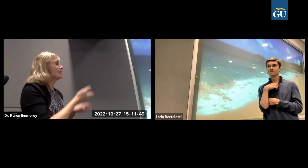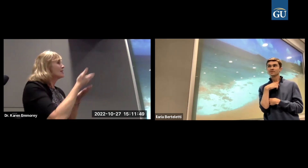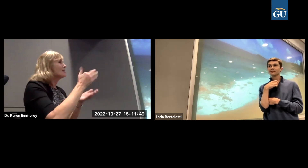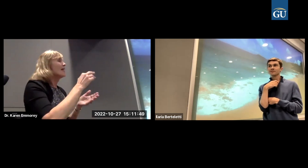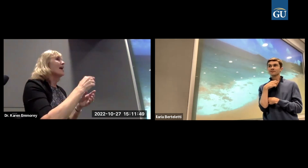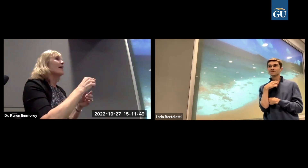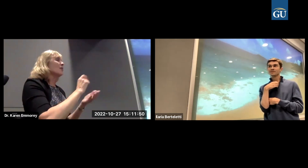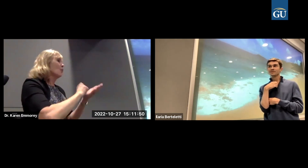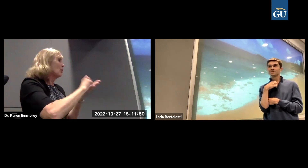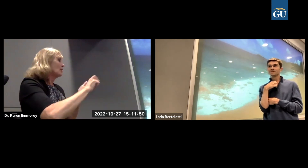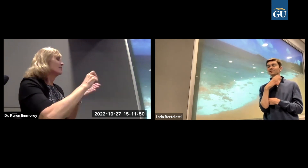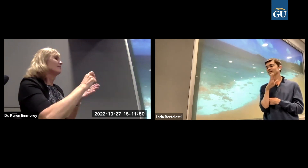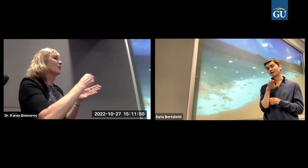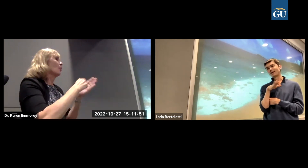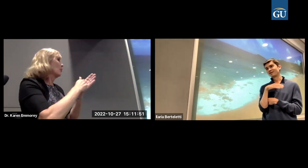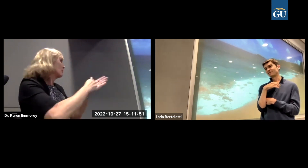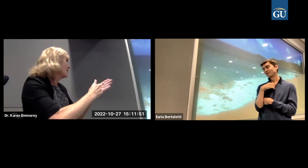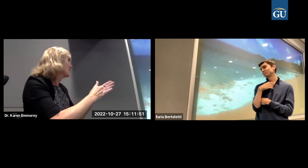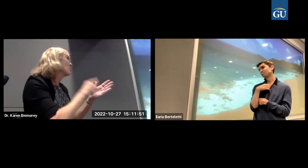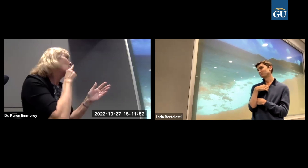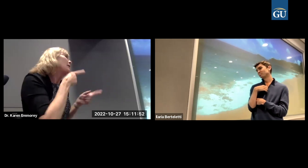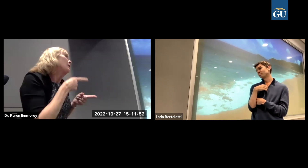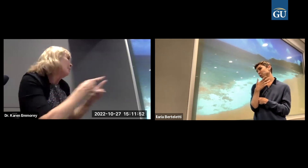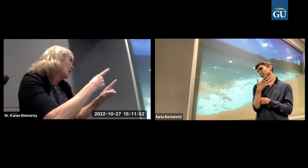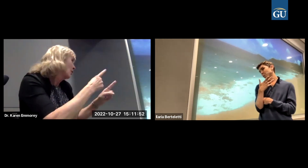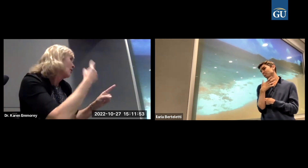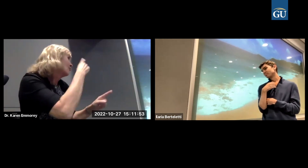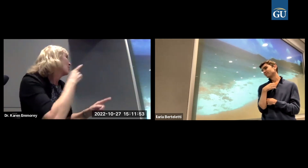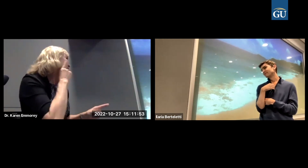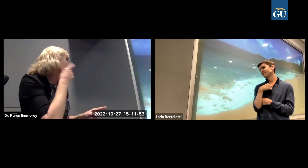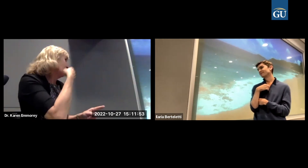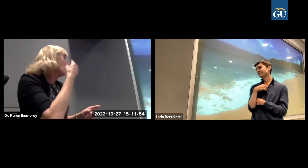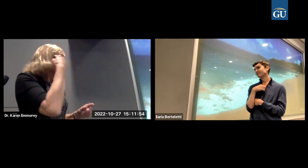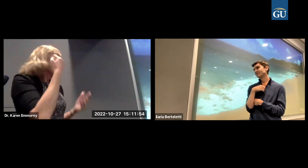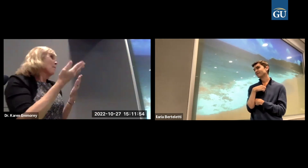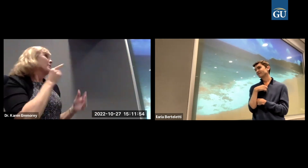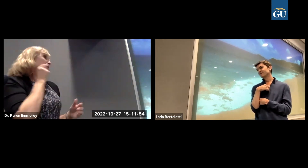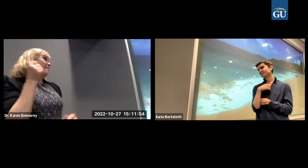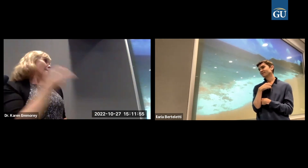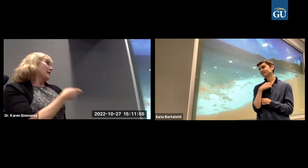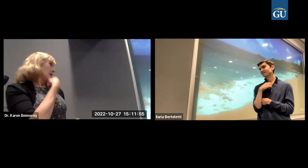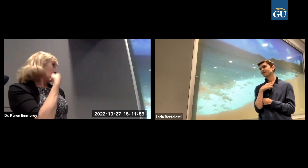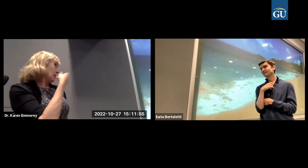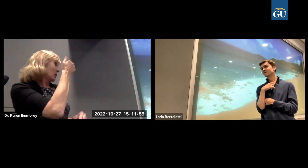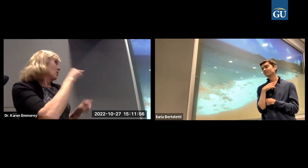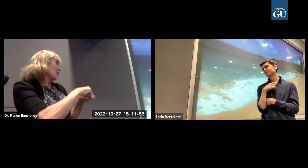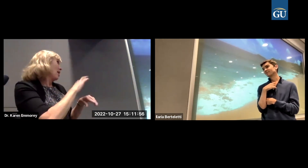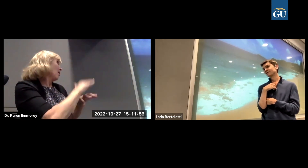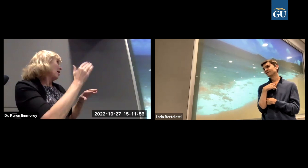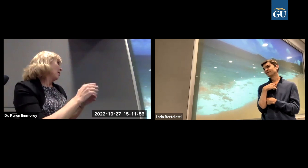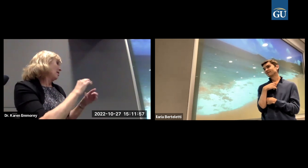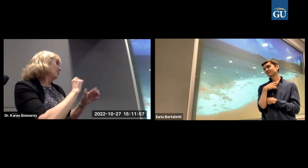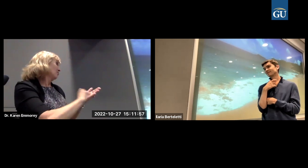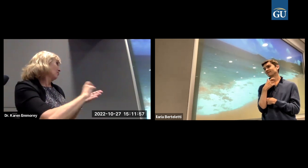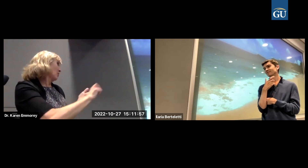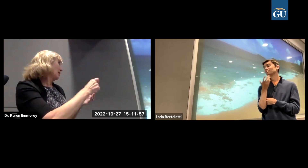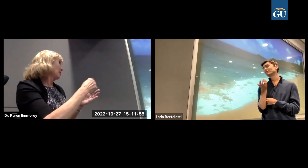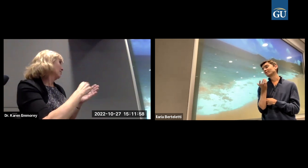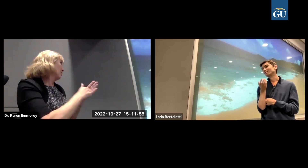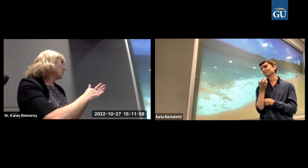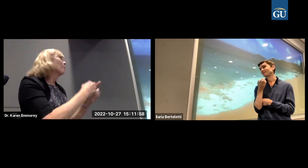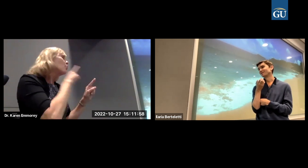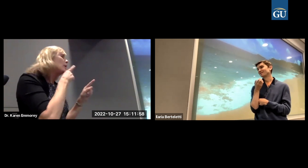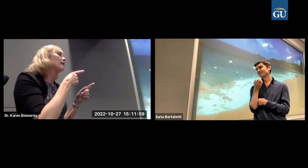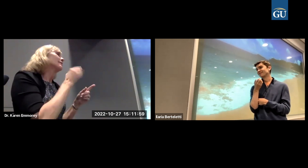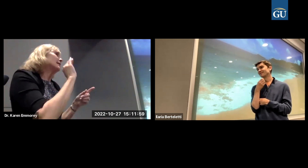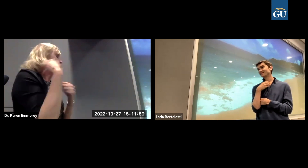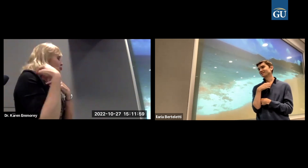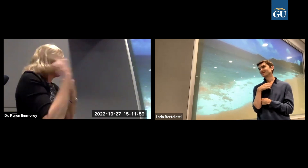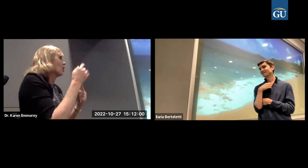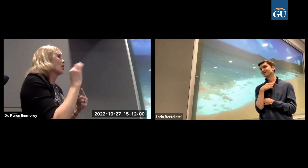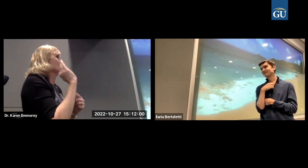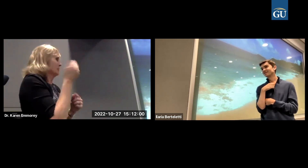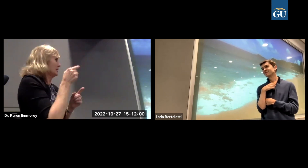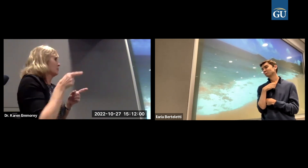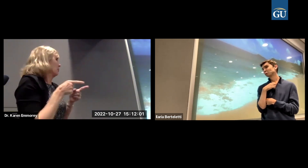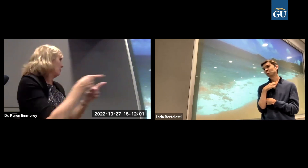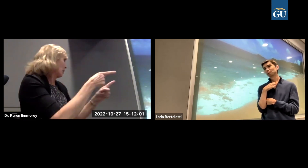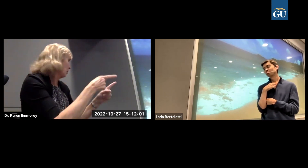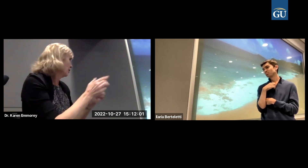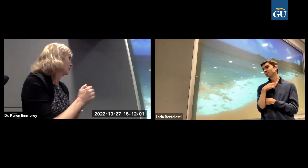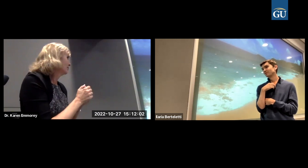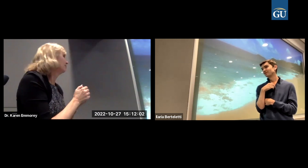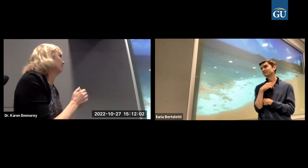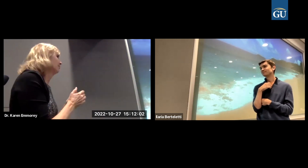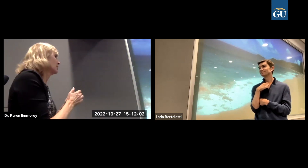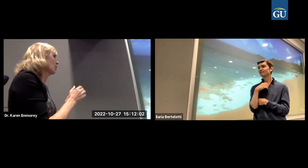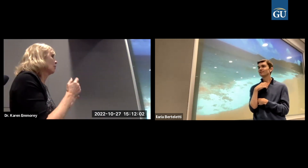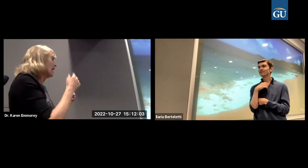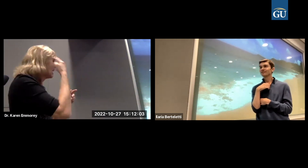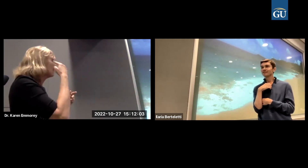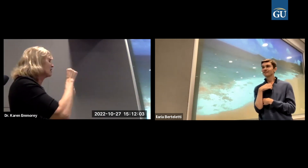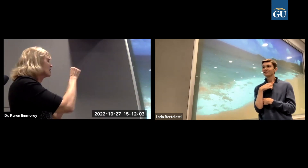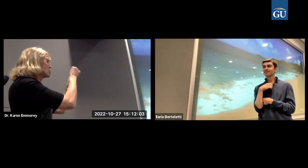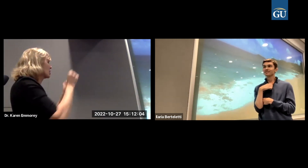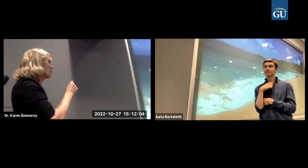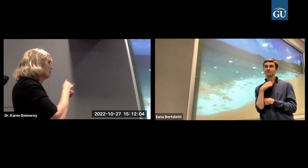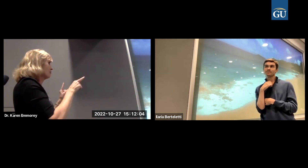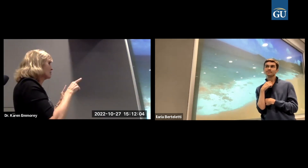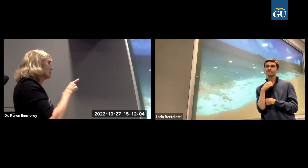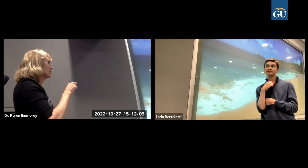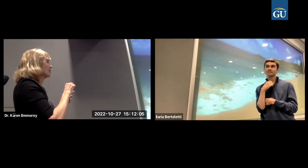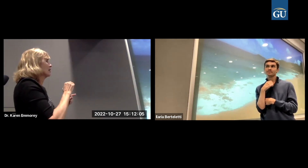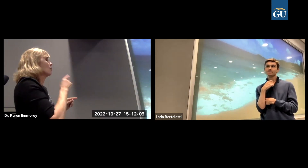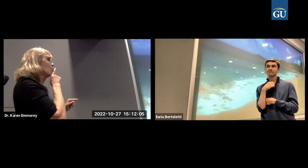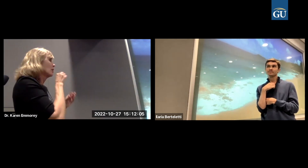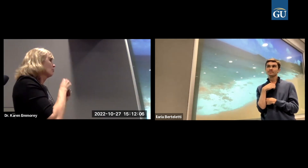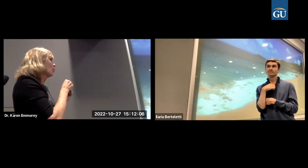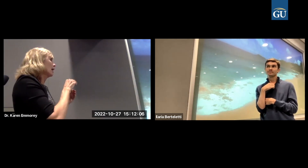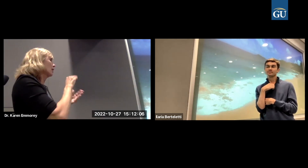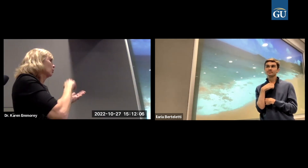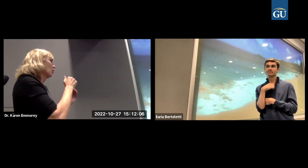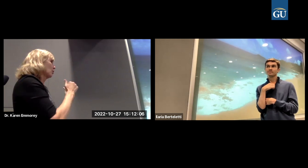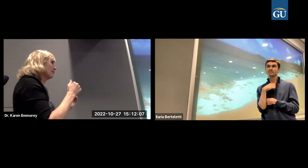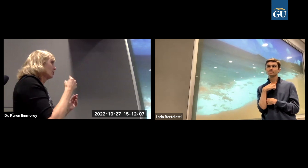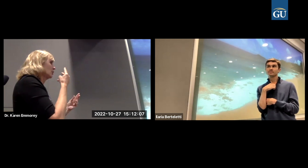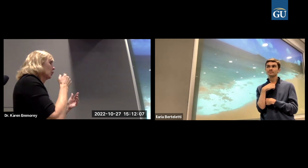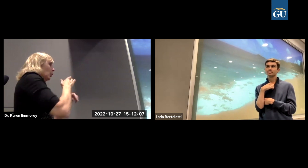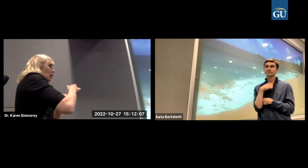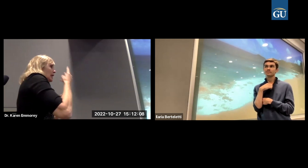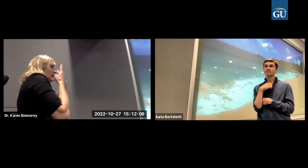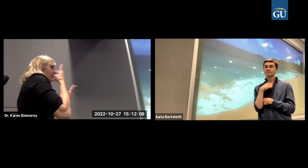It's really sensitive to the orthography, but their performance parallel sharing people on those transpose letter settings. So I think that what we see here has to do more with low, level, visual processing, and it's